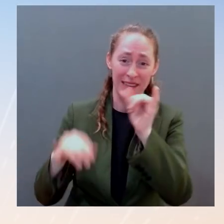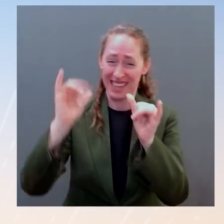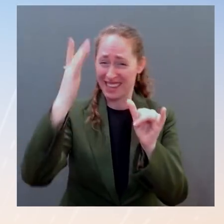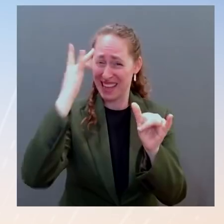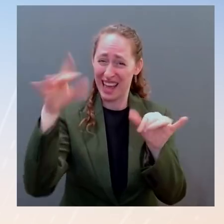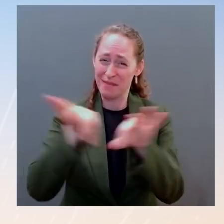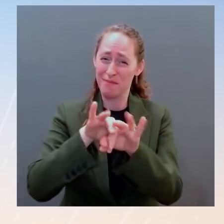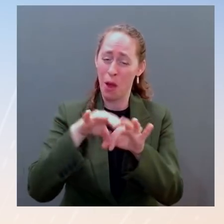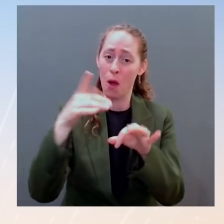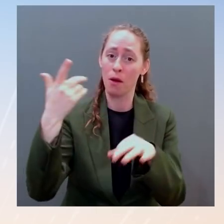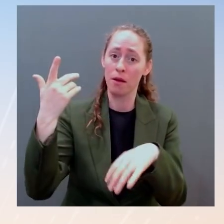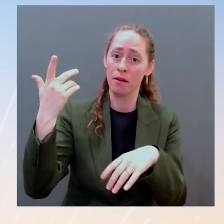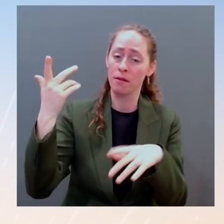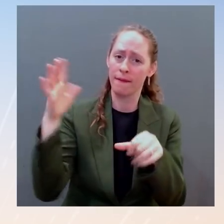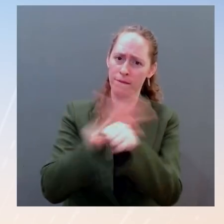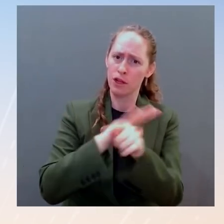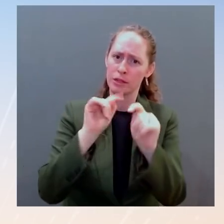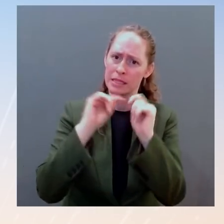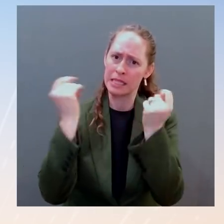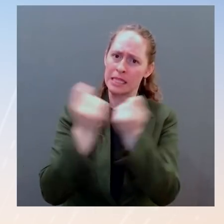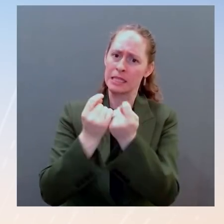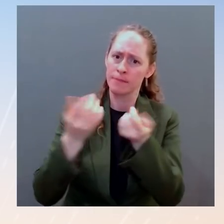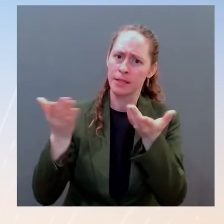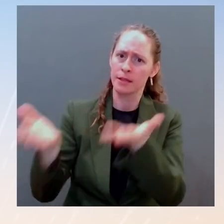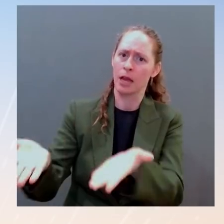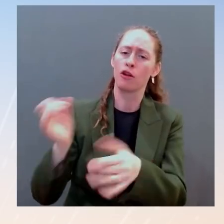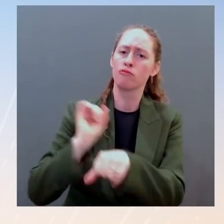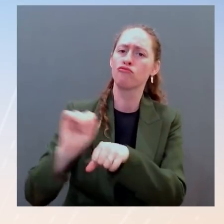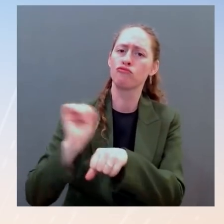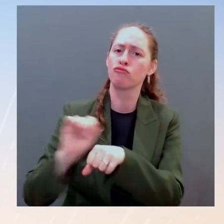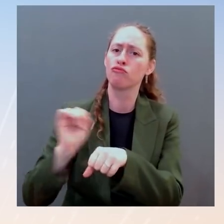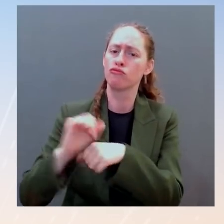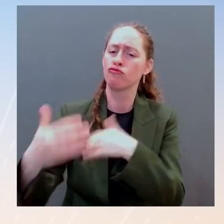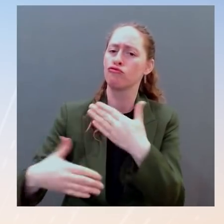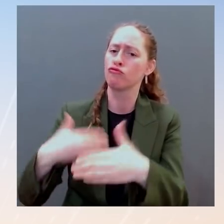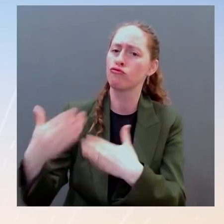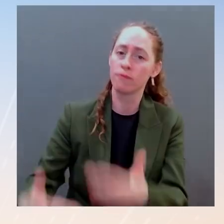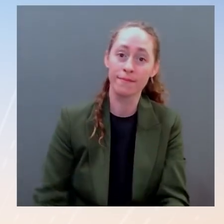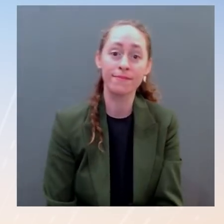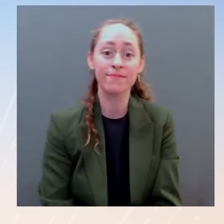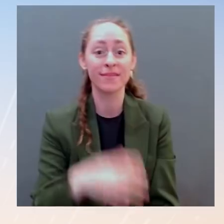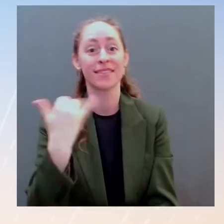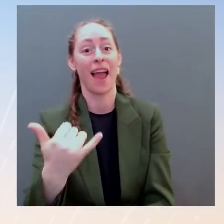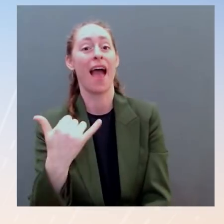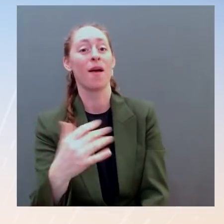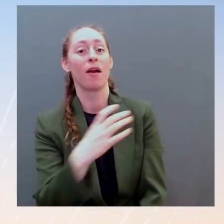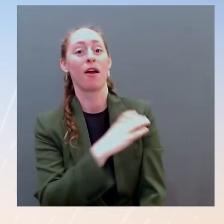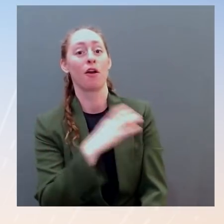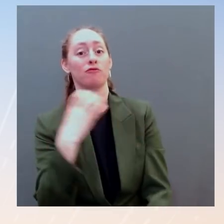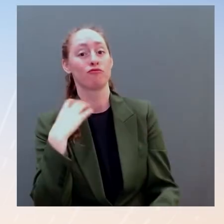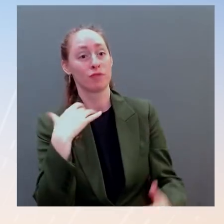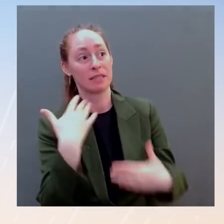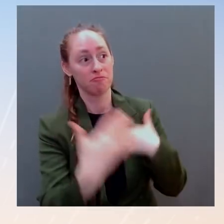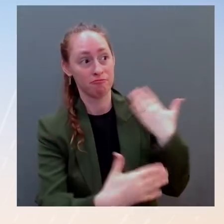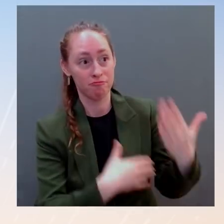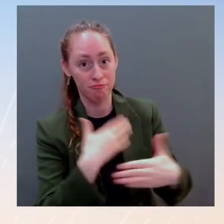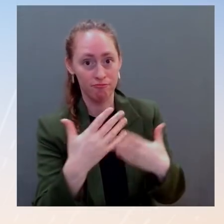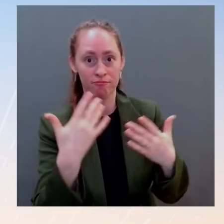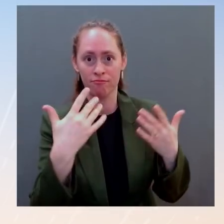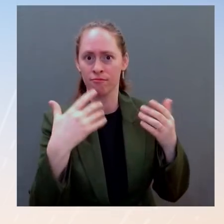we're taking a big step forward toward filling these seats with the nominations of Lael Brainard and Lisa Cook making their way to the Senate floor.